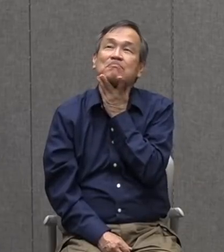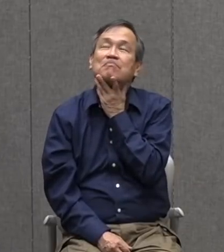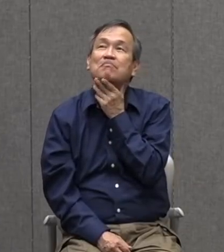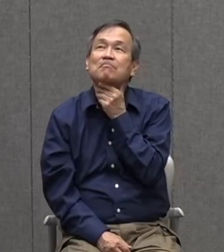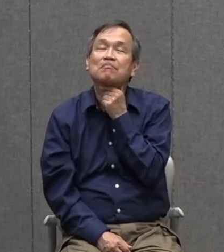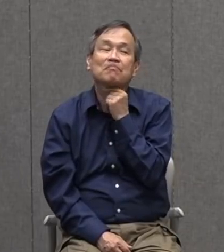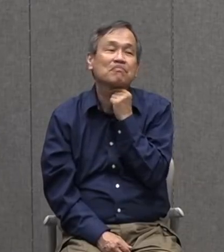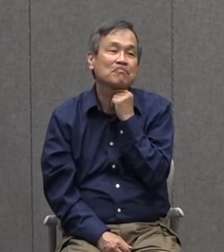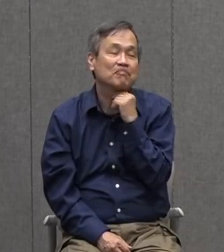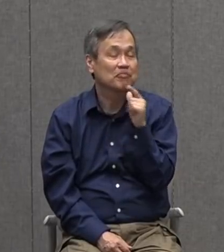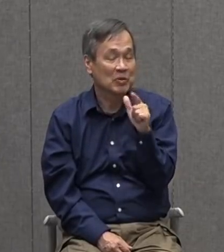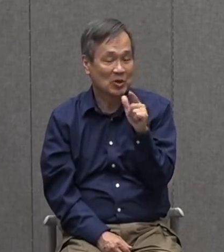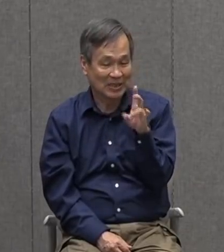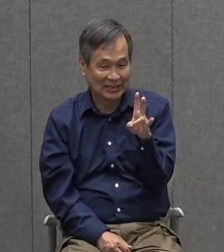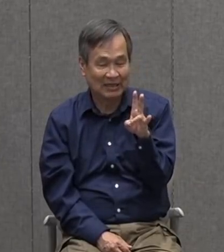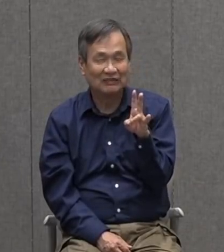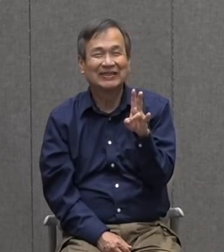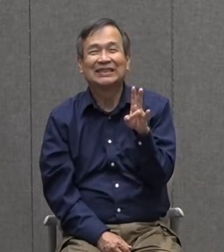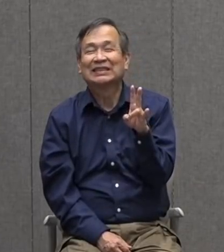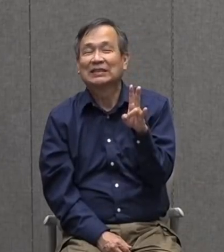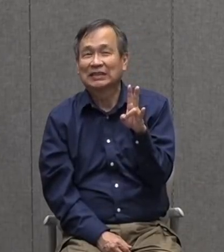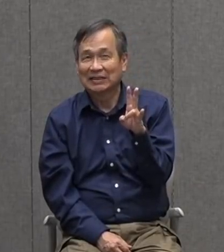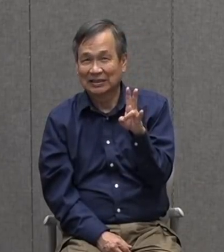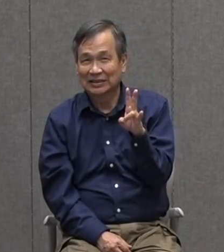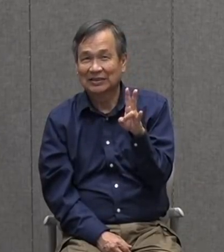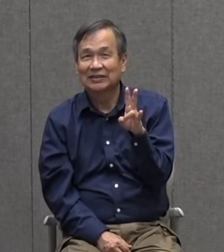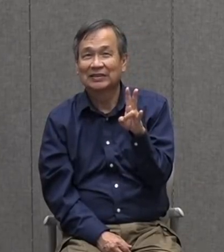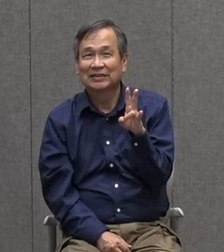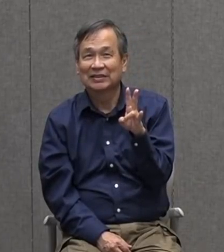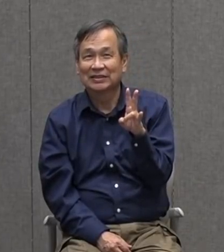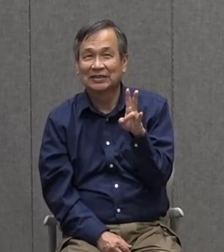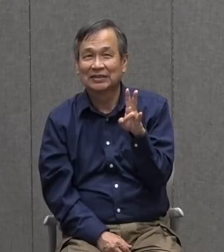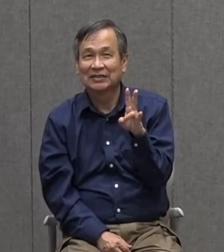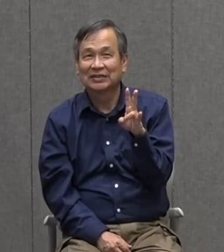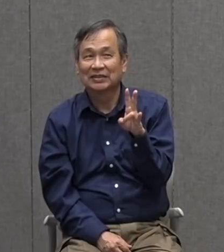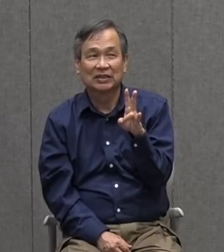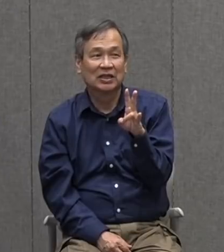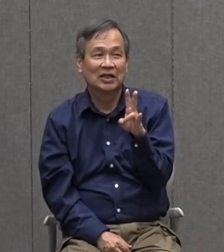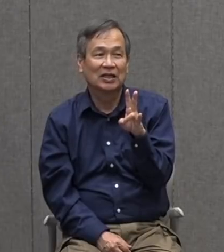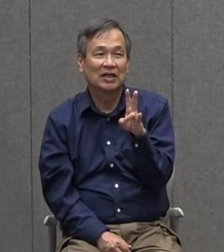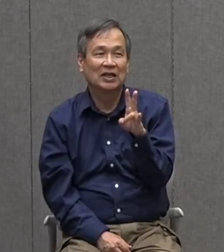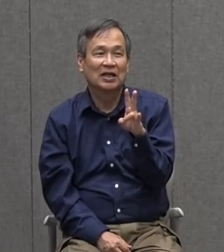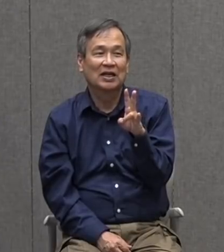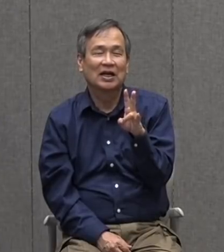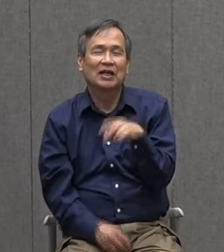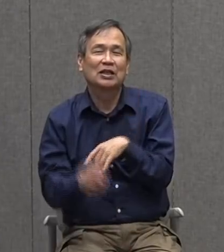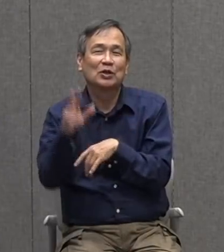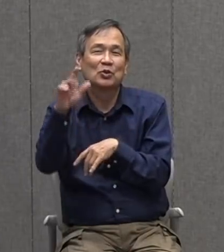27 I know has factors. Let's see 20, let's try 23 right?